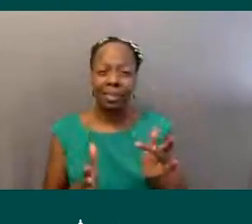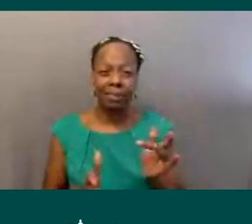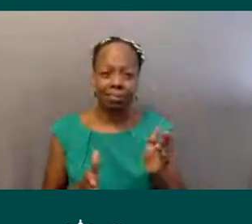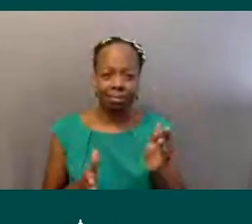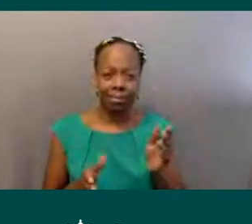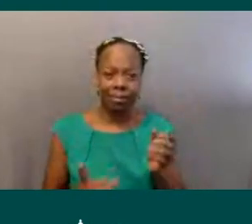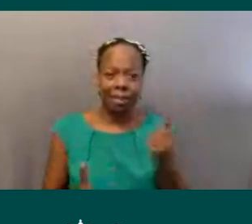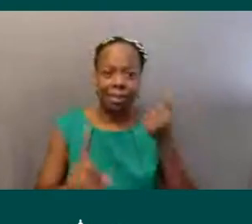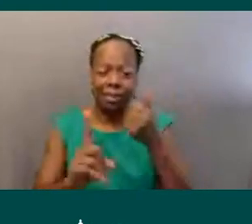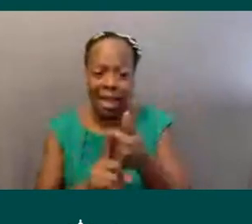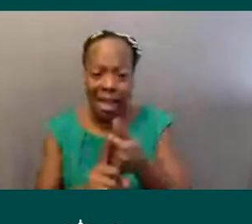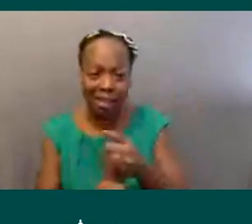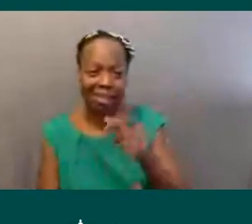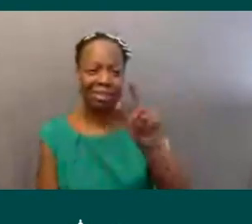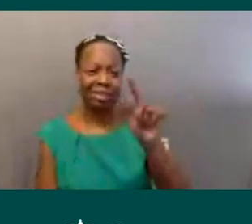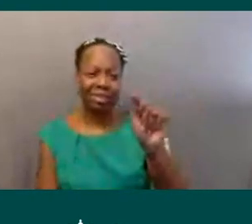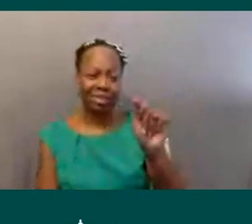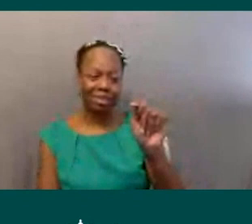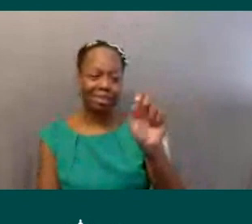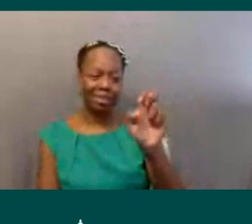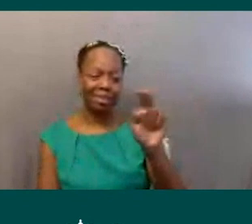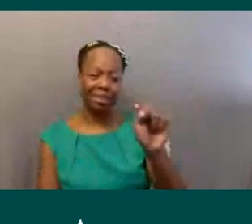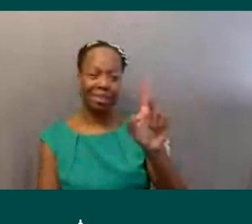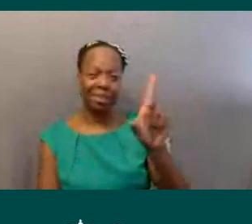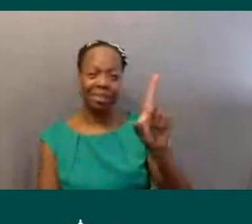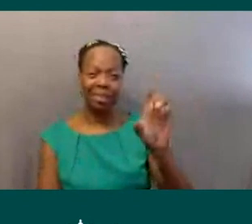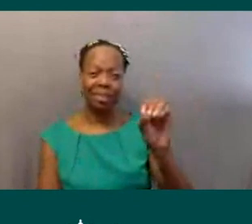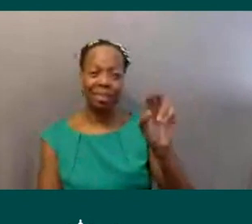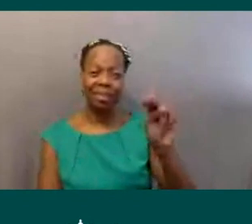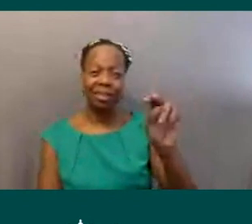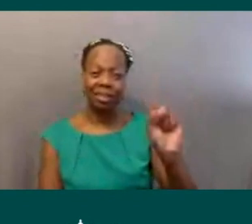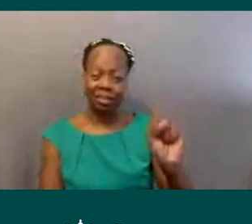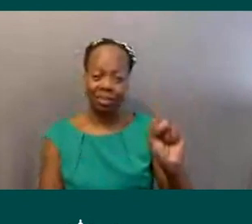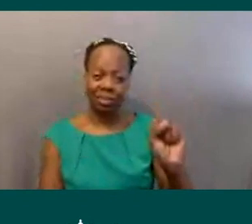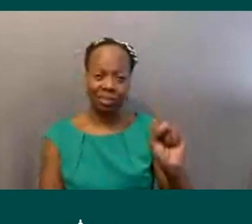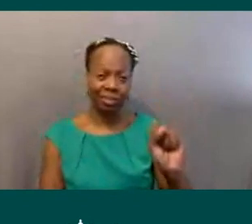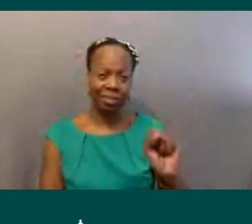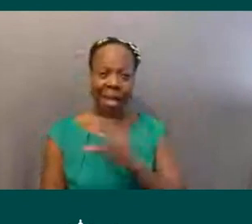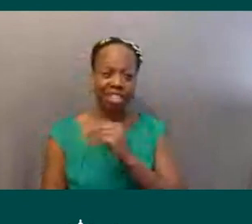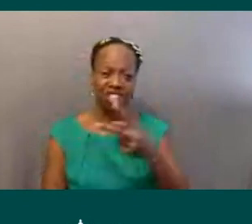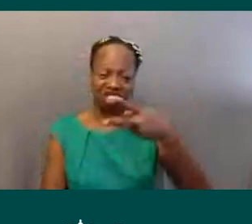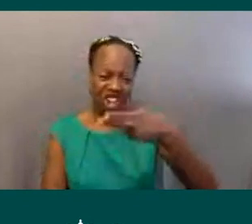that if we don't have muscles and tendons, we can't walk 'cause muscles is what move us.